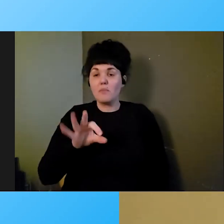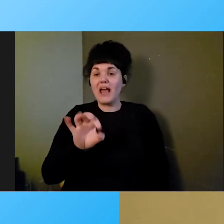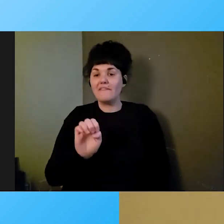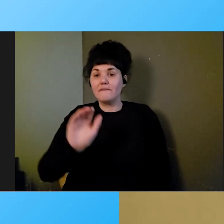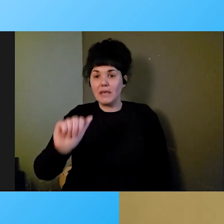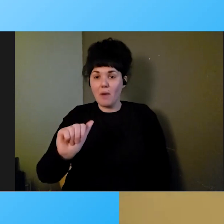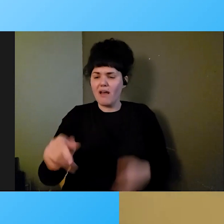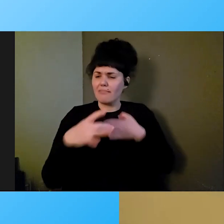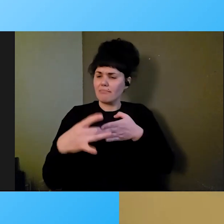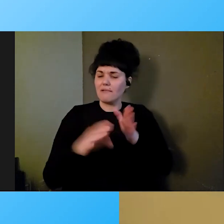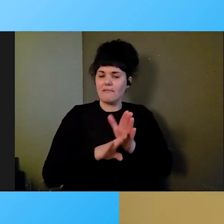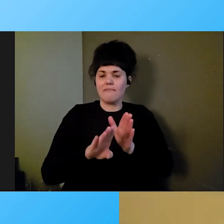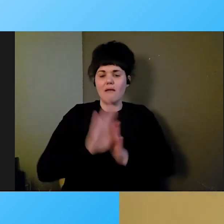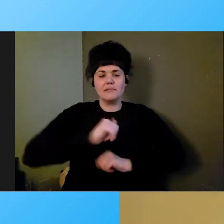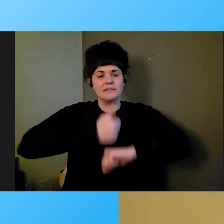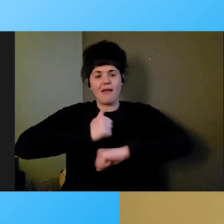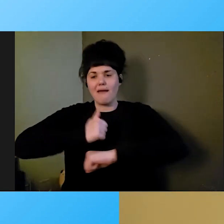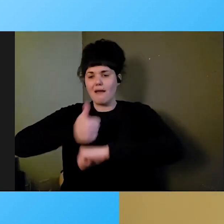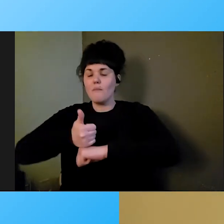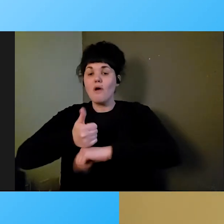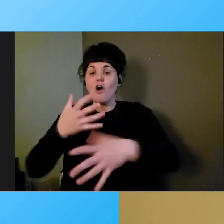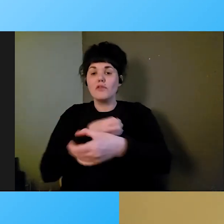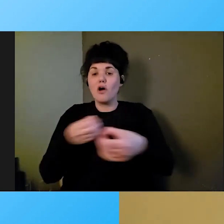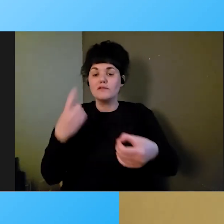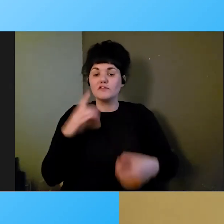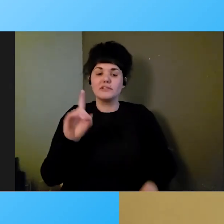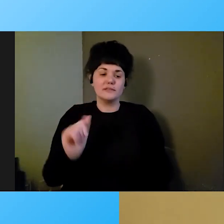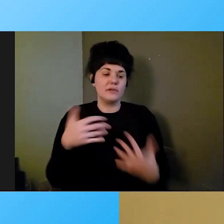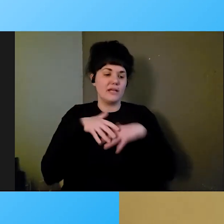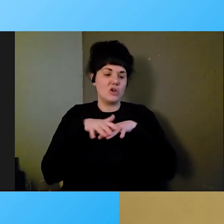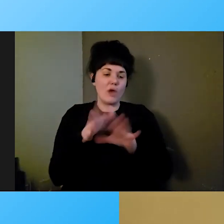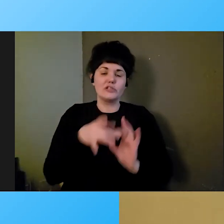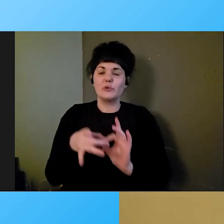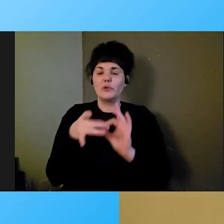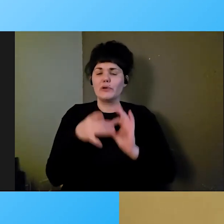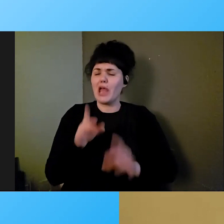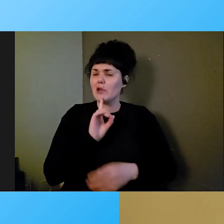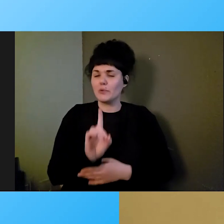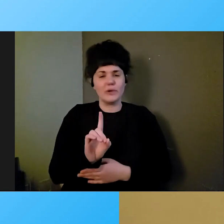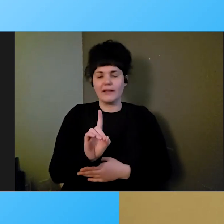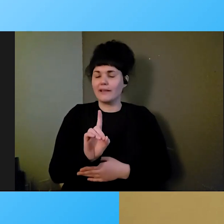FEMA and leading the development and set up of disability office of coordination has really made